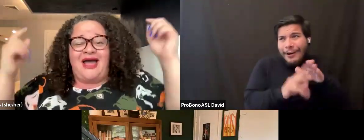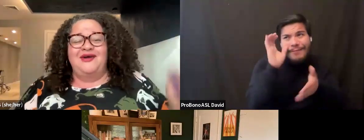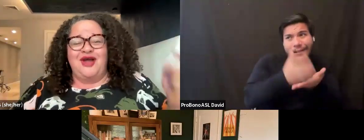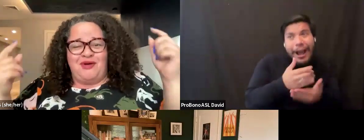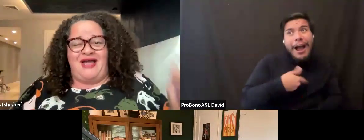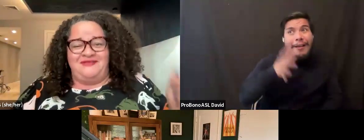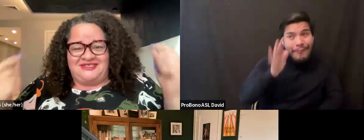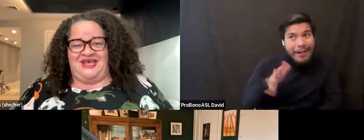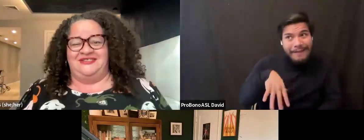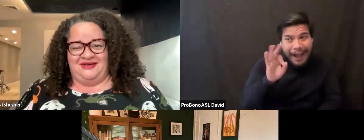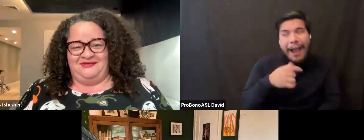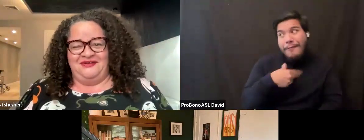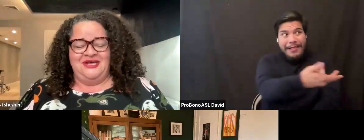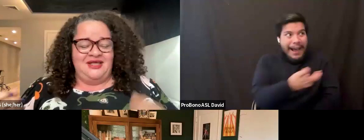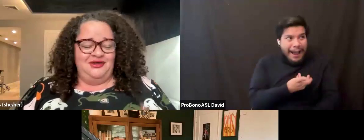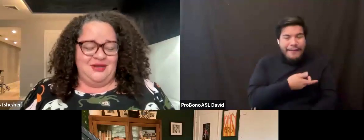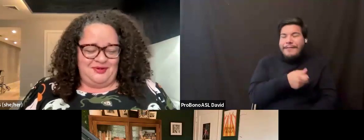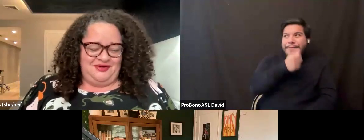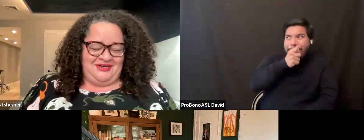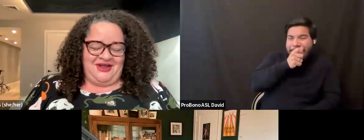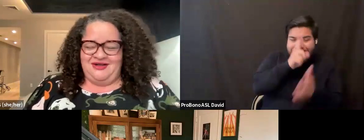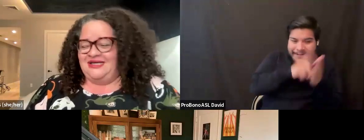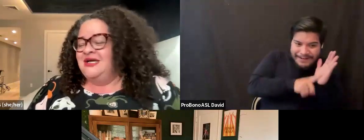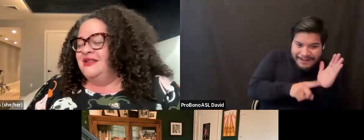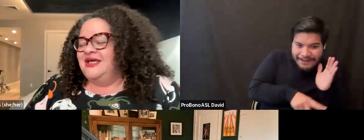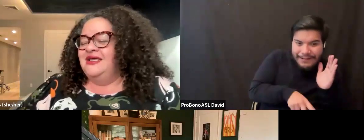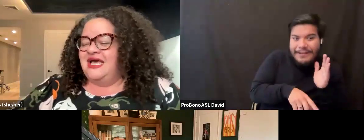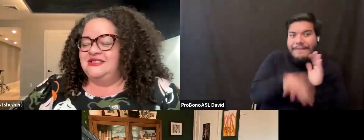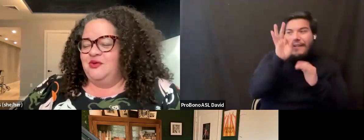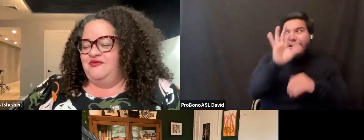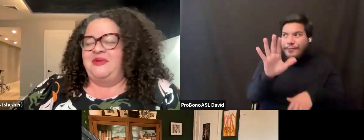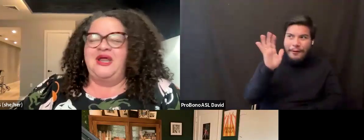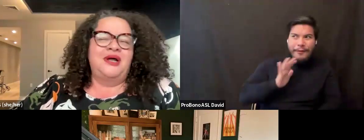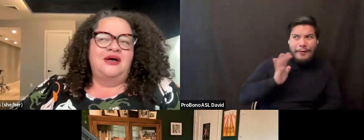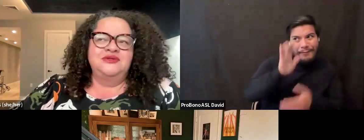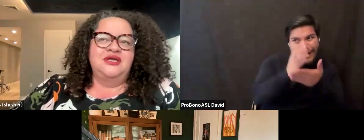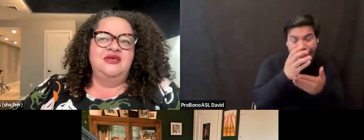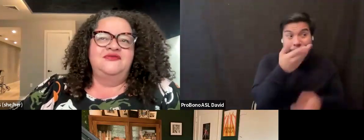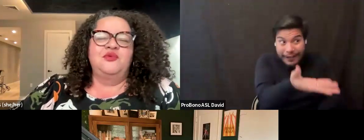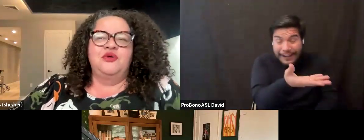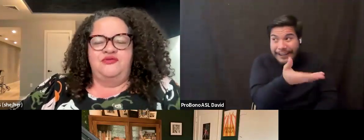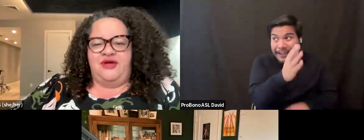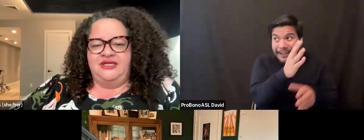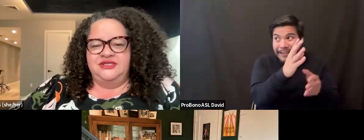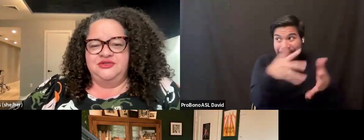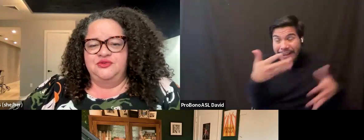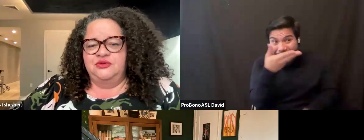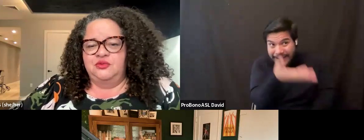I'll hire a private detective. Look up your kindergarten class. Yes, there were fat, but also if there were no fat kids in your school,